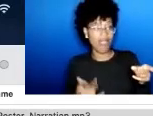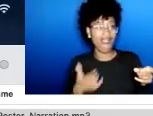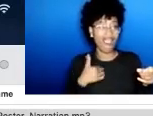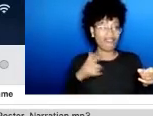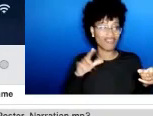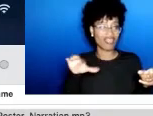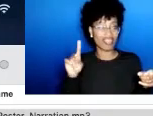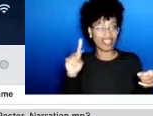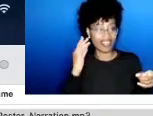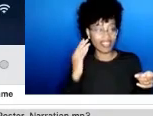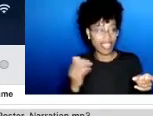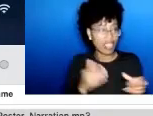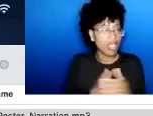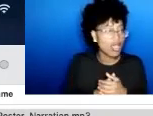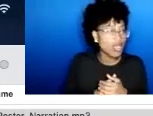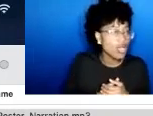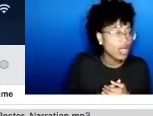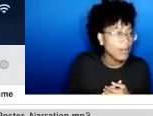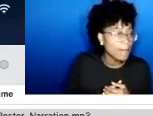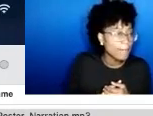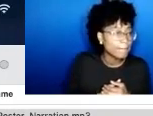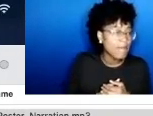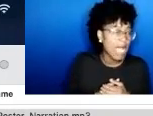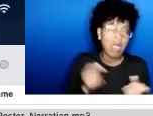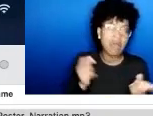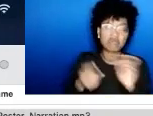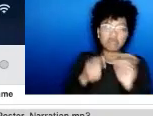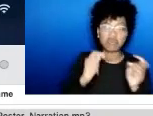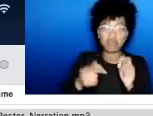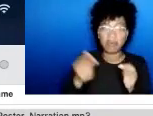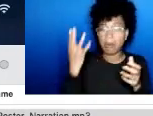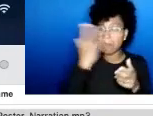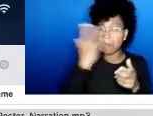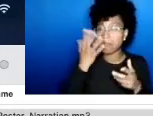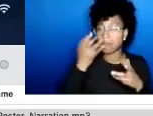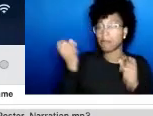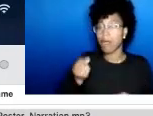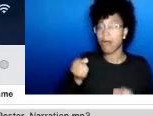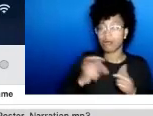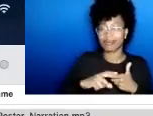07:07:09 I will make it bold and I will add a color so that it is easy to see. So that